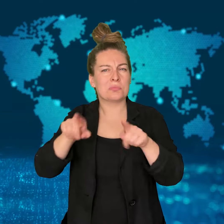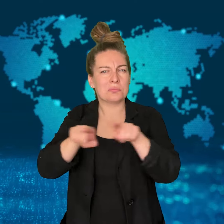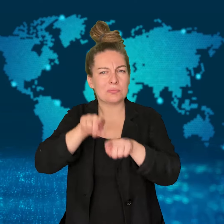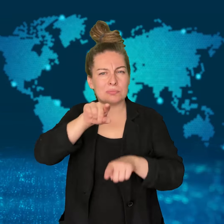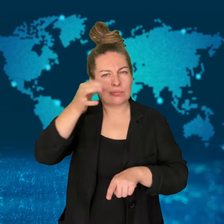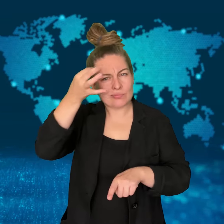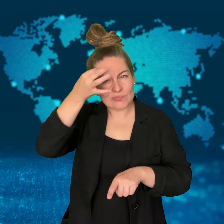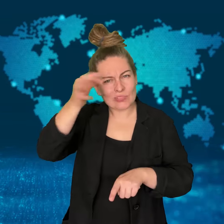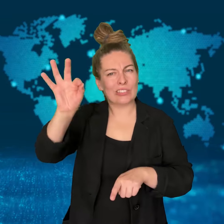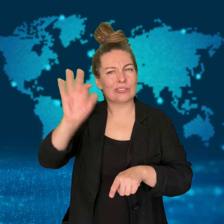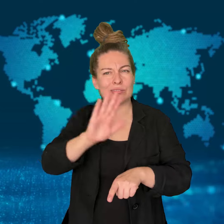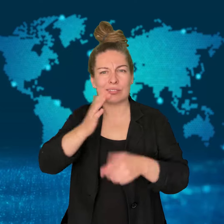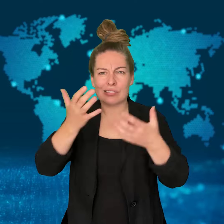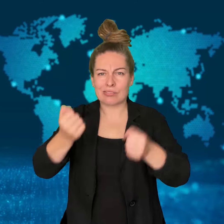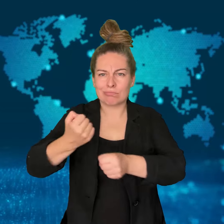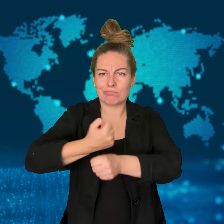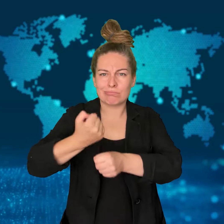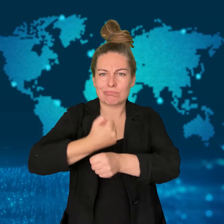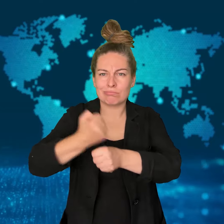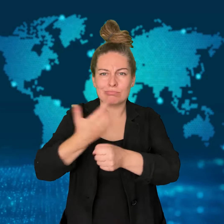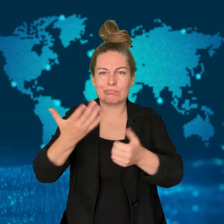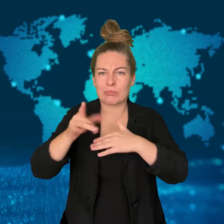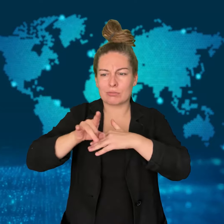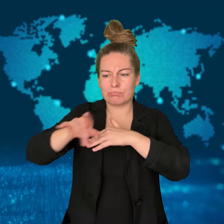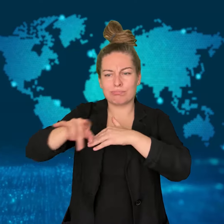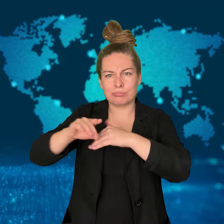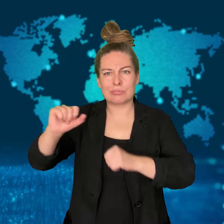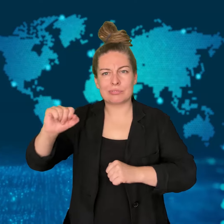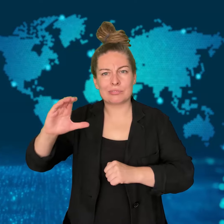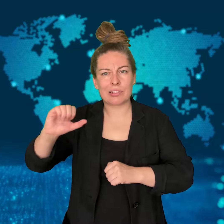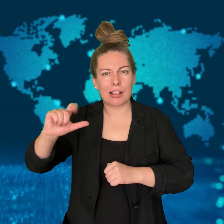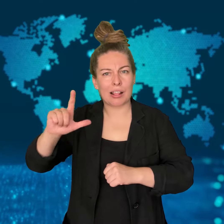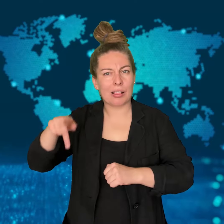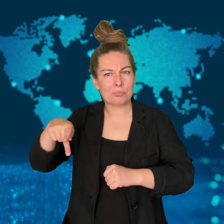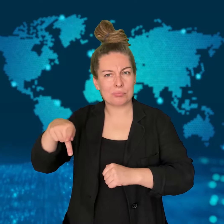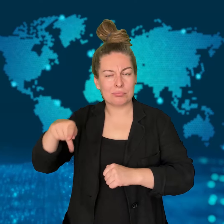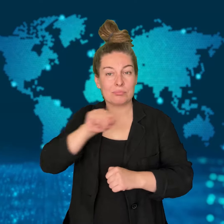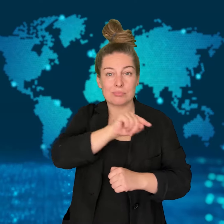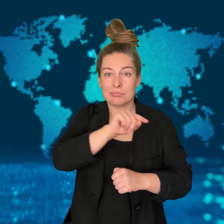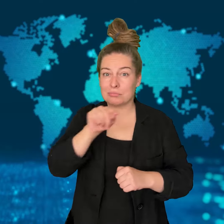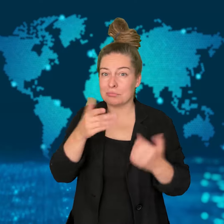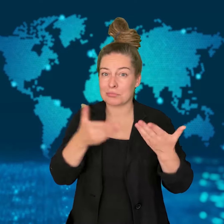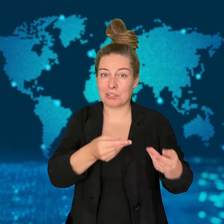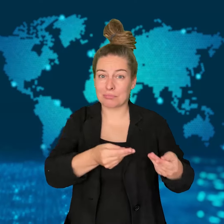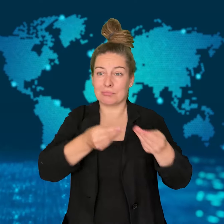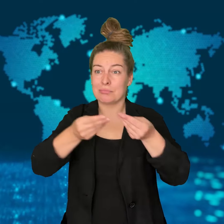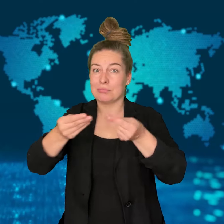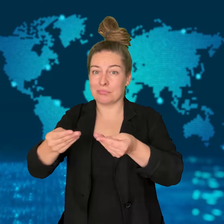the British-led Storm Shadow and the similar French-made SCALP would